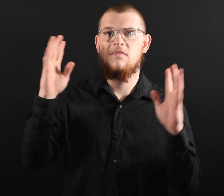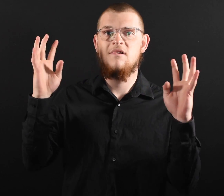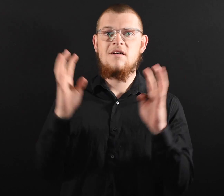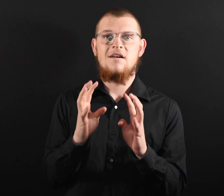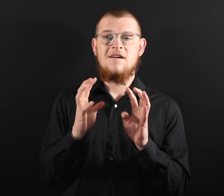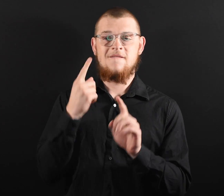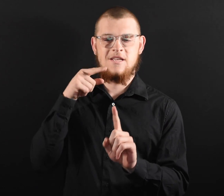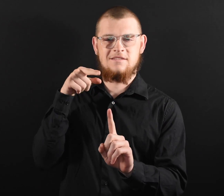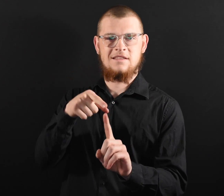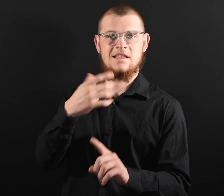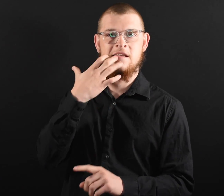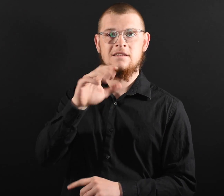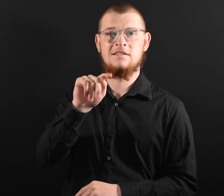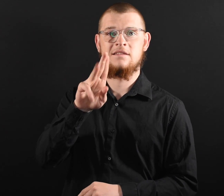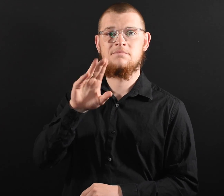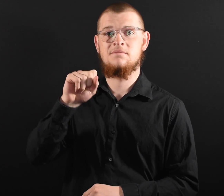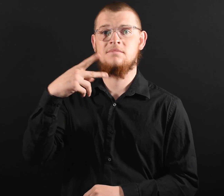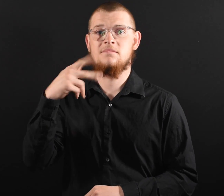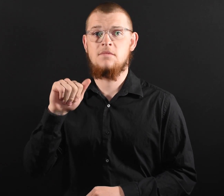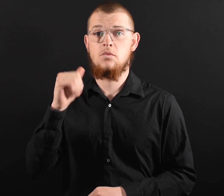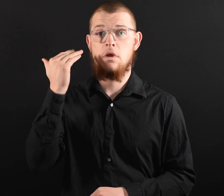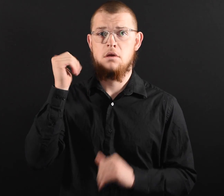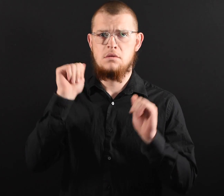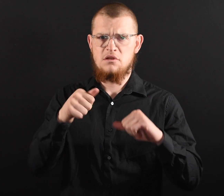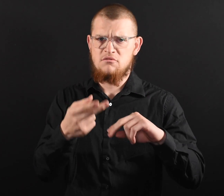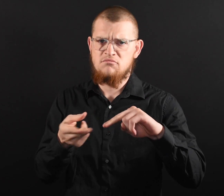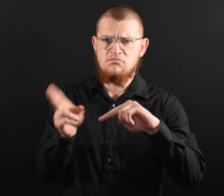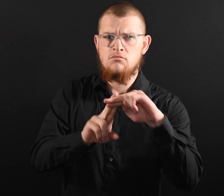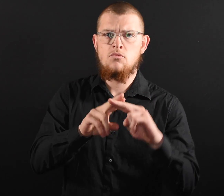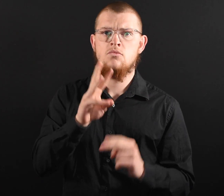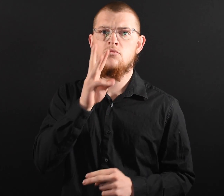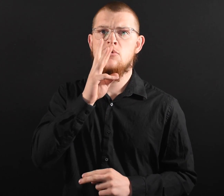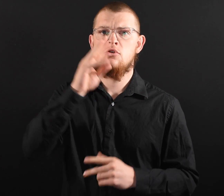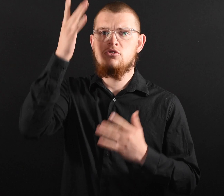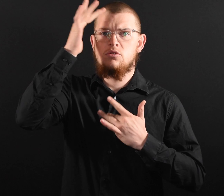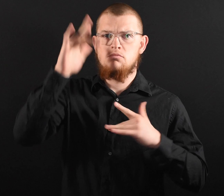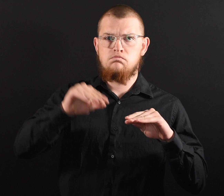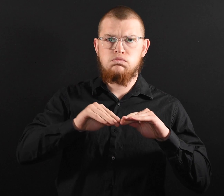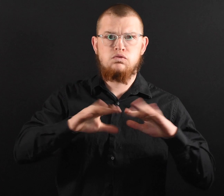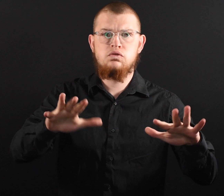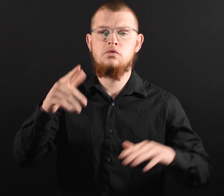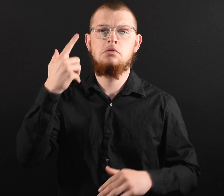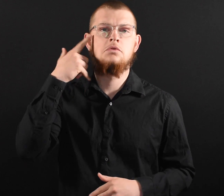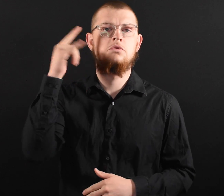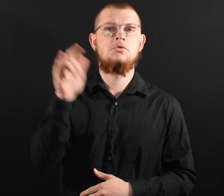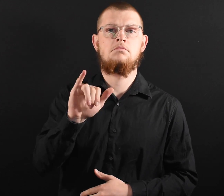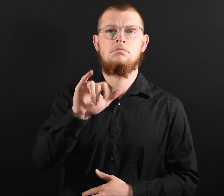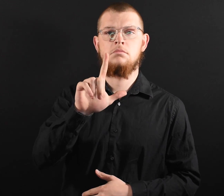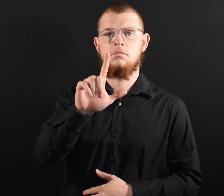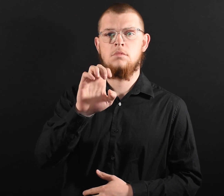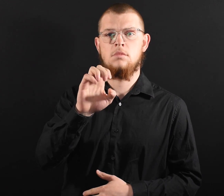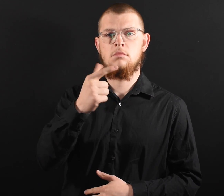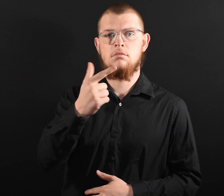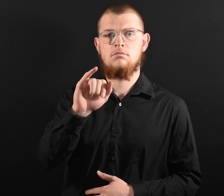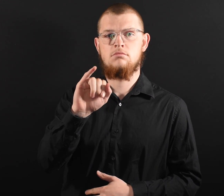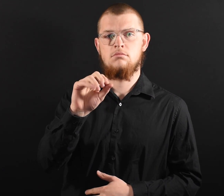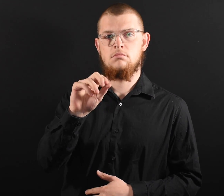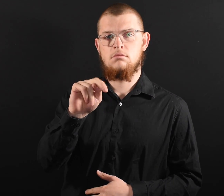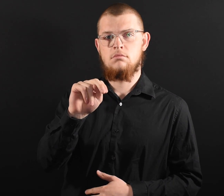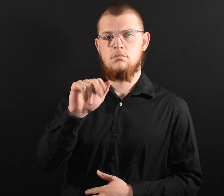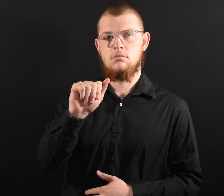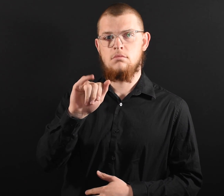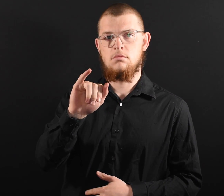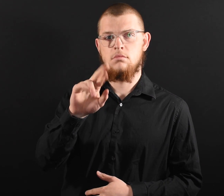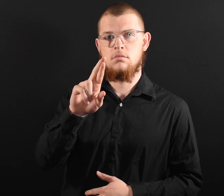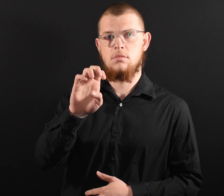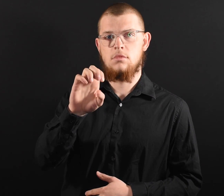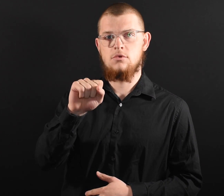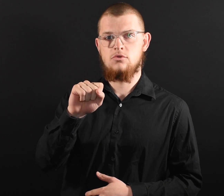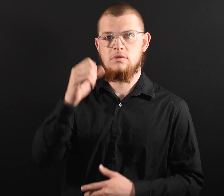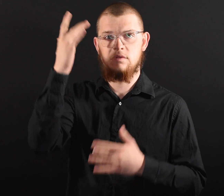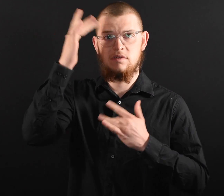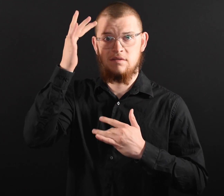of hot tubs and spas can increase the risk of waterborne diseases such as Legionnaires’ disease.